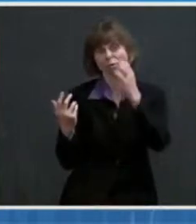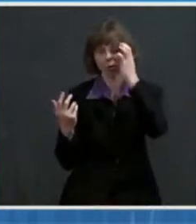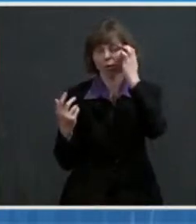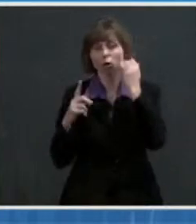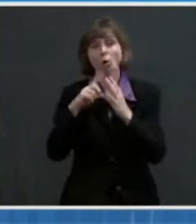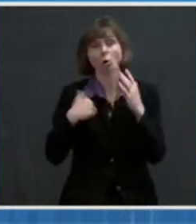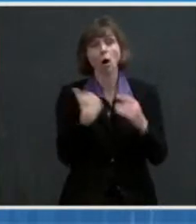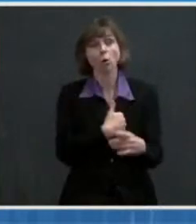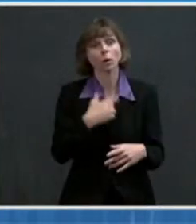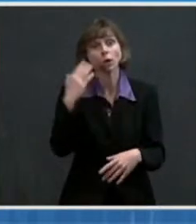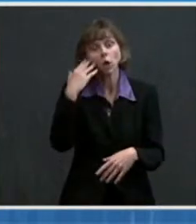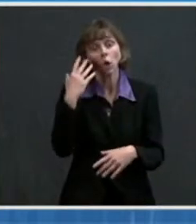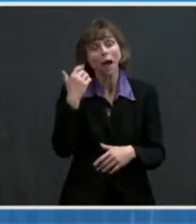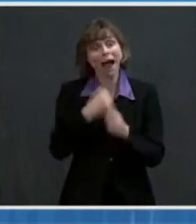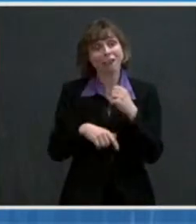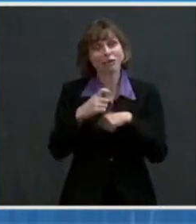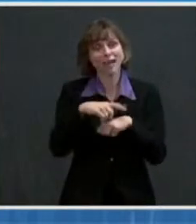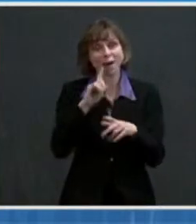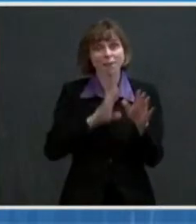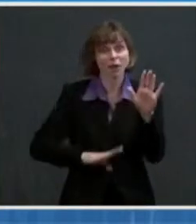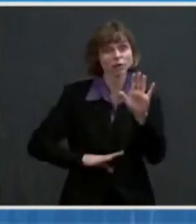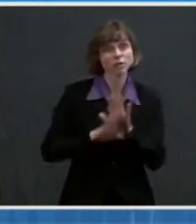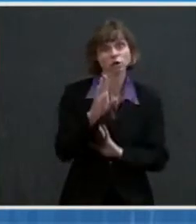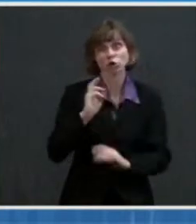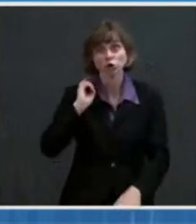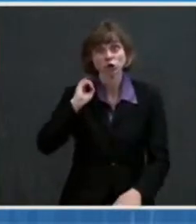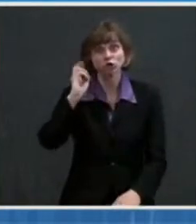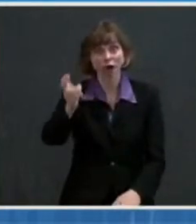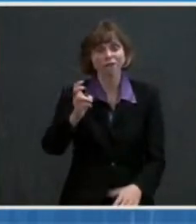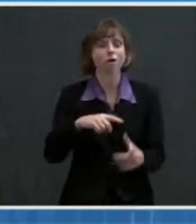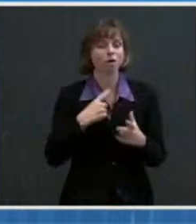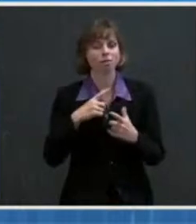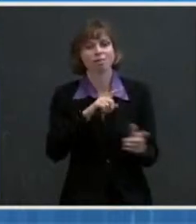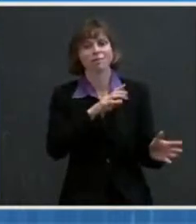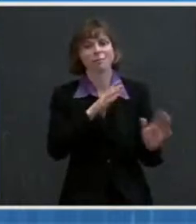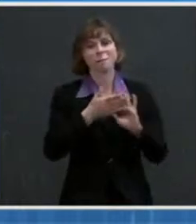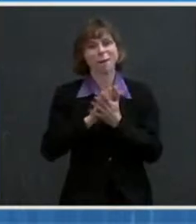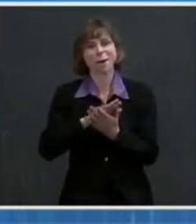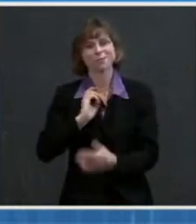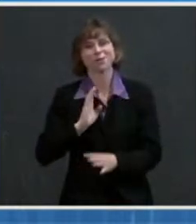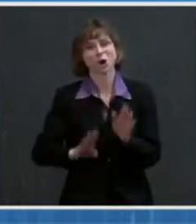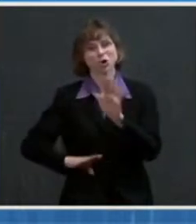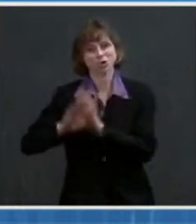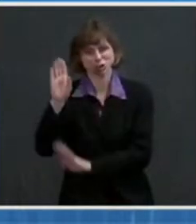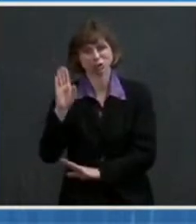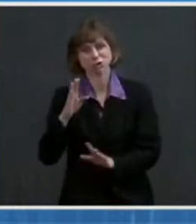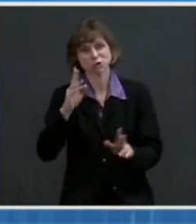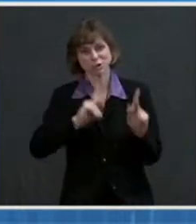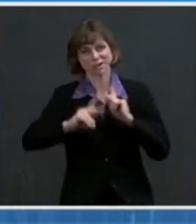IN TERMS OF TRAVEL, HERE'S WHAT WE KNOW. EVERY TIME THAT THERE'S A SURGE IN TRAVEL, THERE'S A SURGE IN